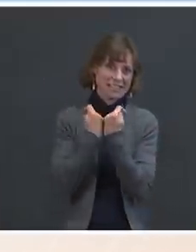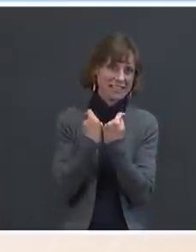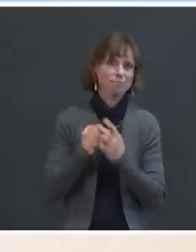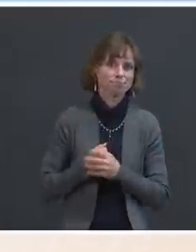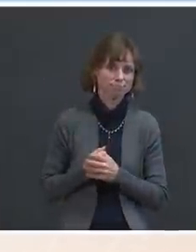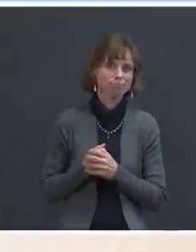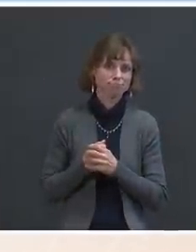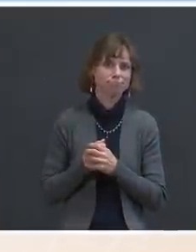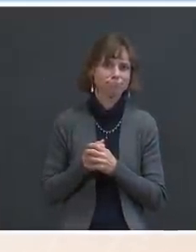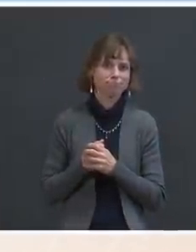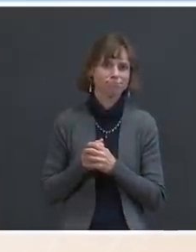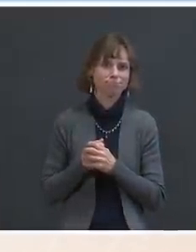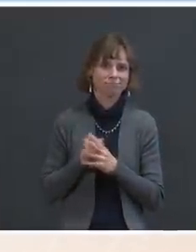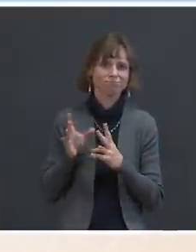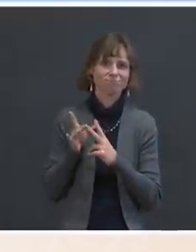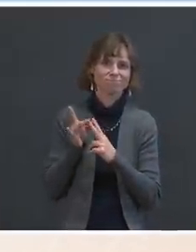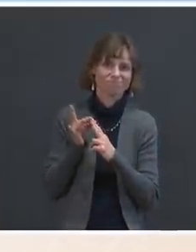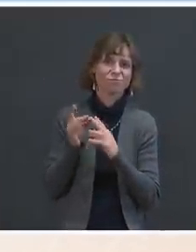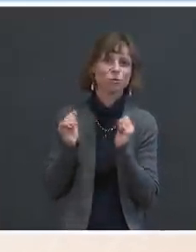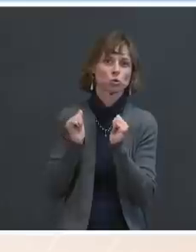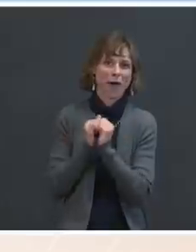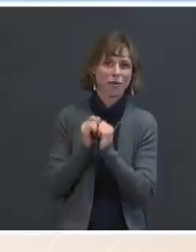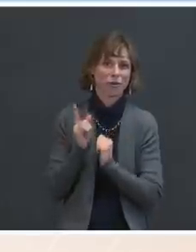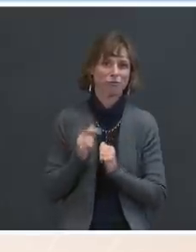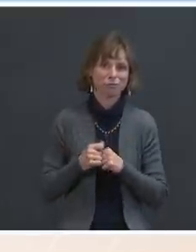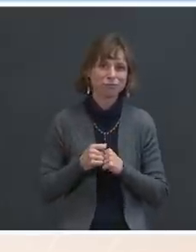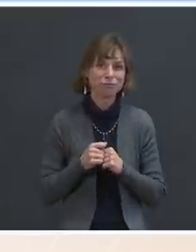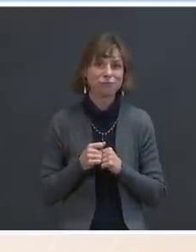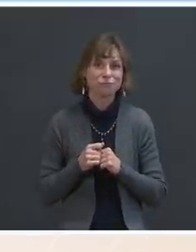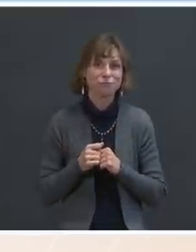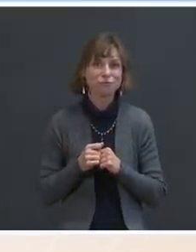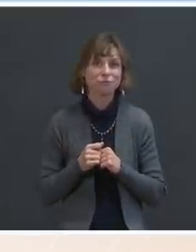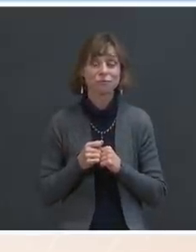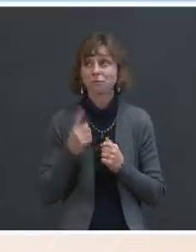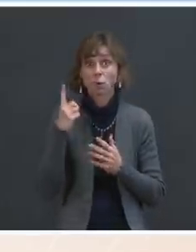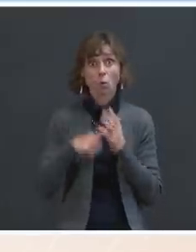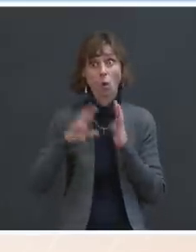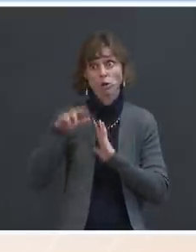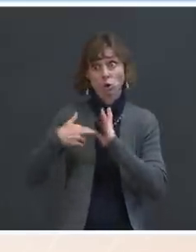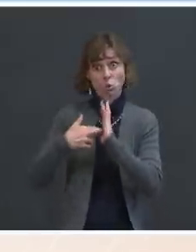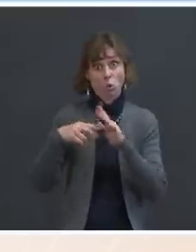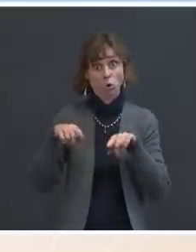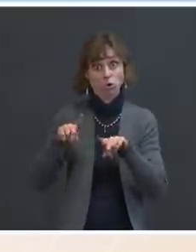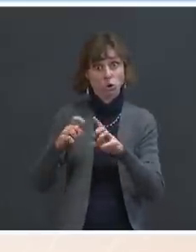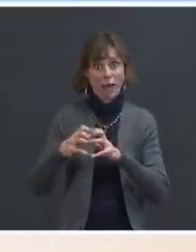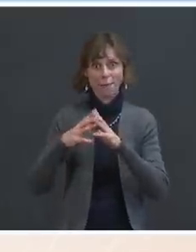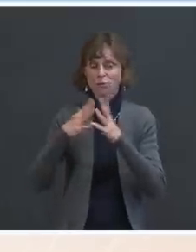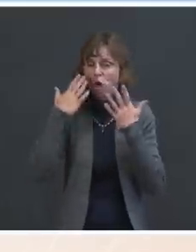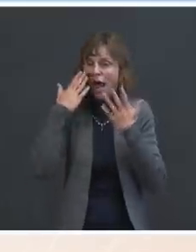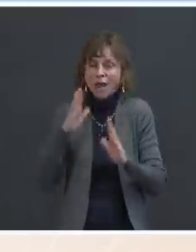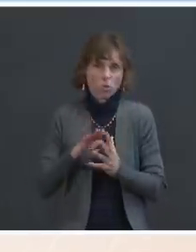In terms of what role she may play in the implementation, I don't have anything to preview for you on that. She will certainly be traveling.